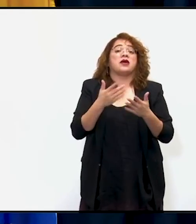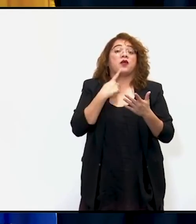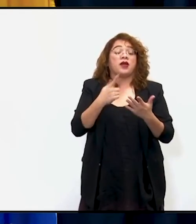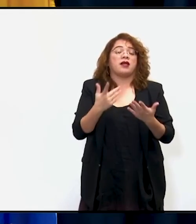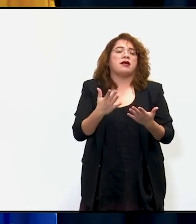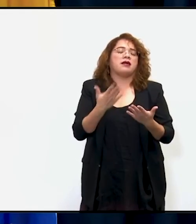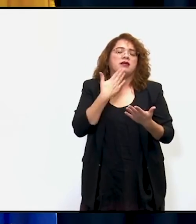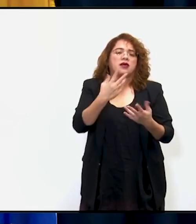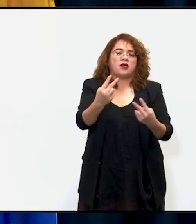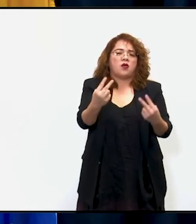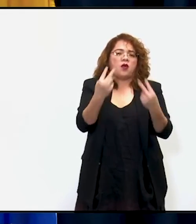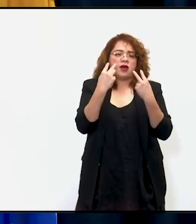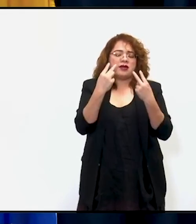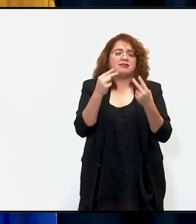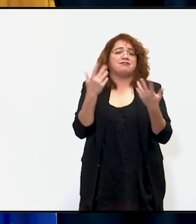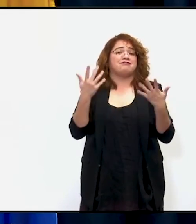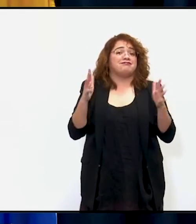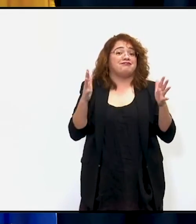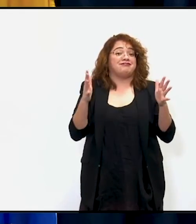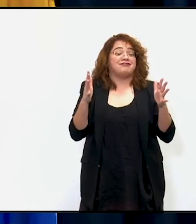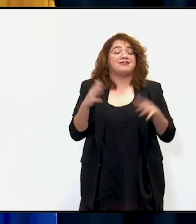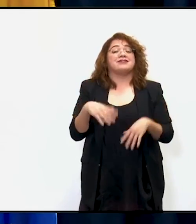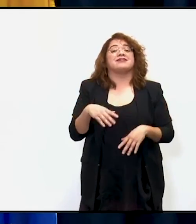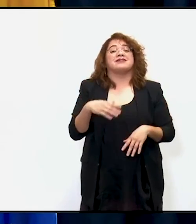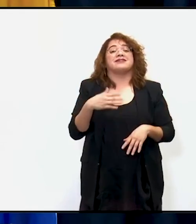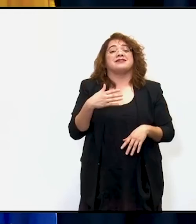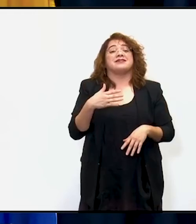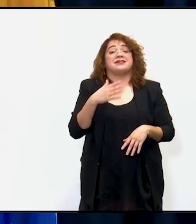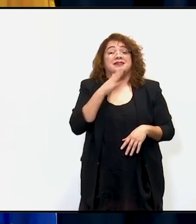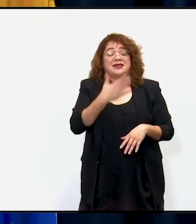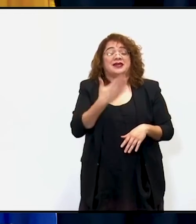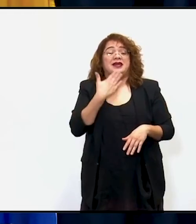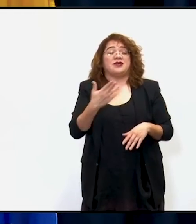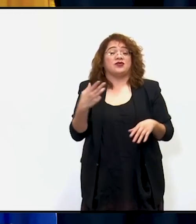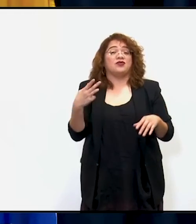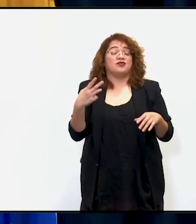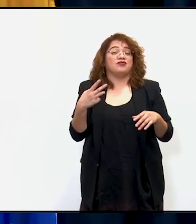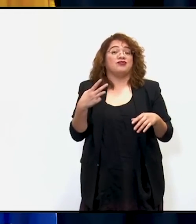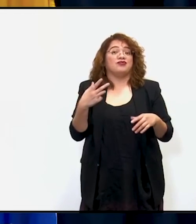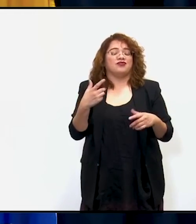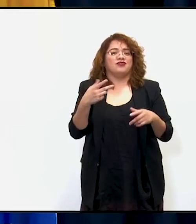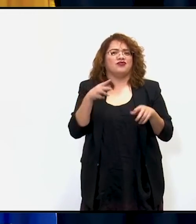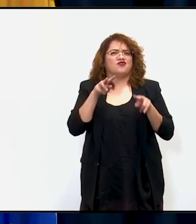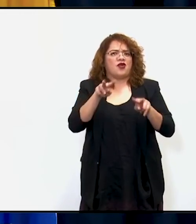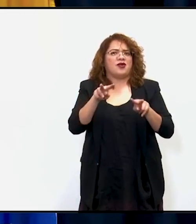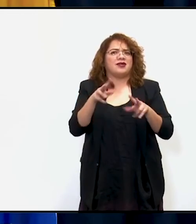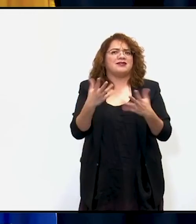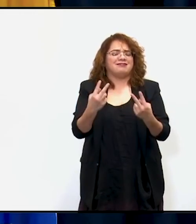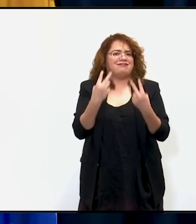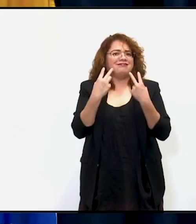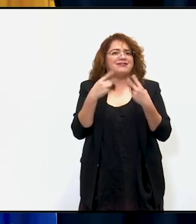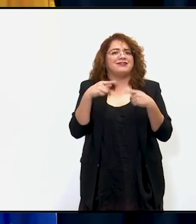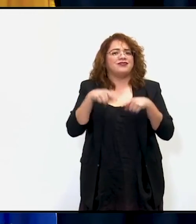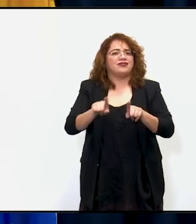That is all for today. We thank you for joining us. If you have tuned in during our Spanish translation, please